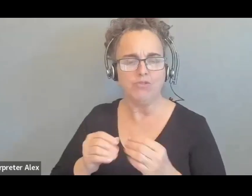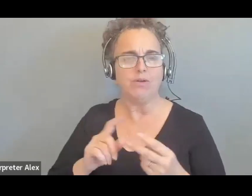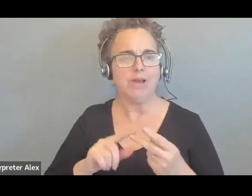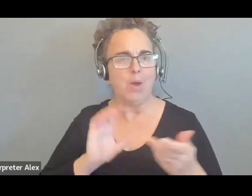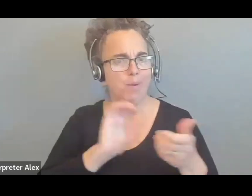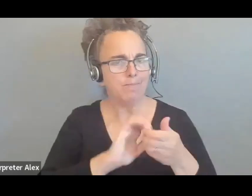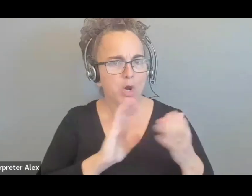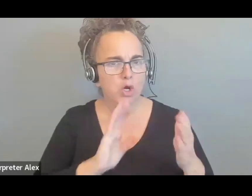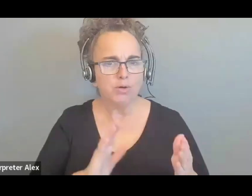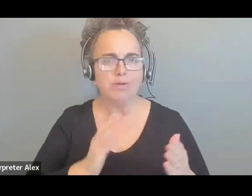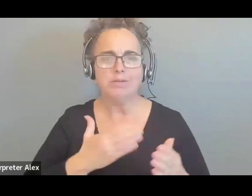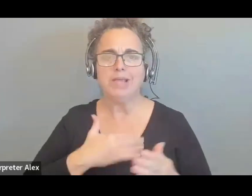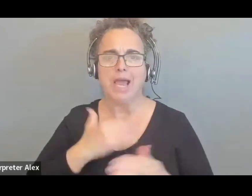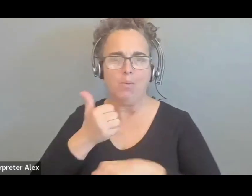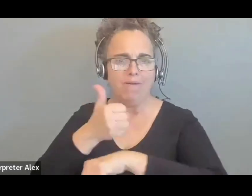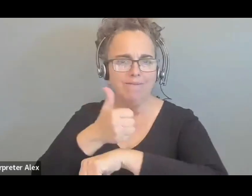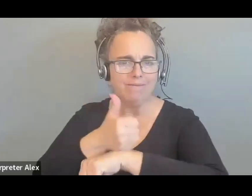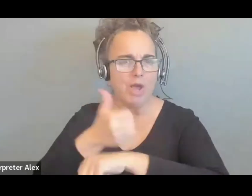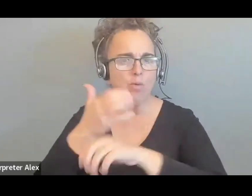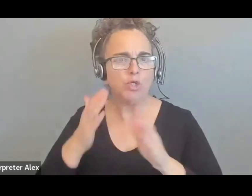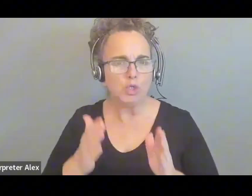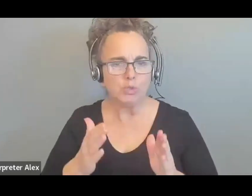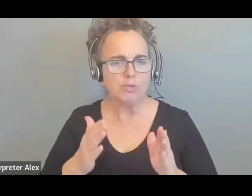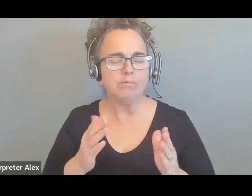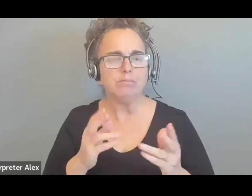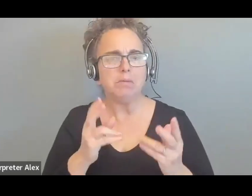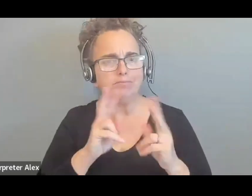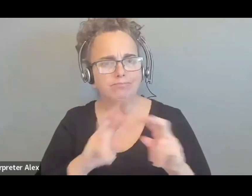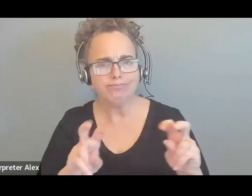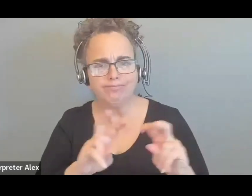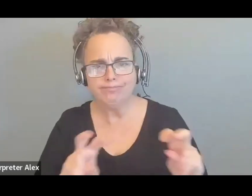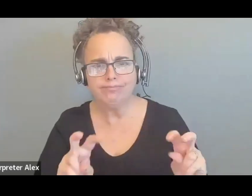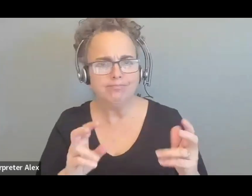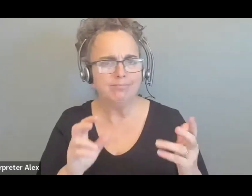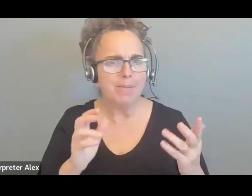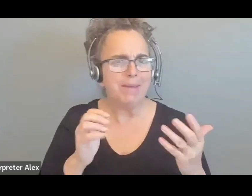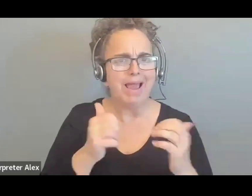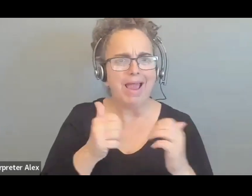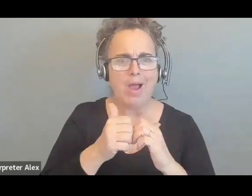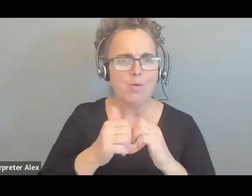and really look into what's more, how to make our marketing more accessible